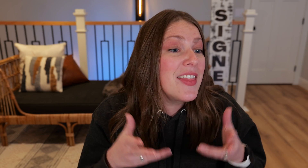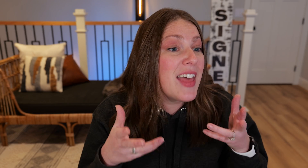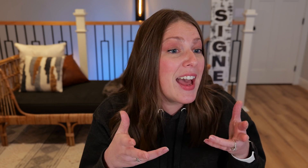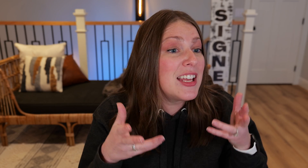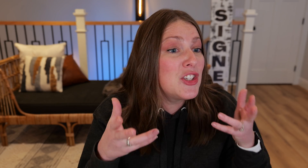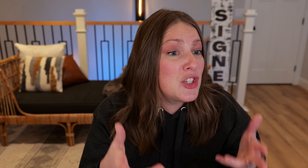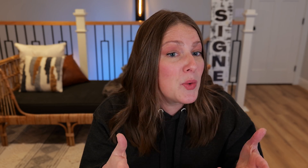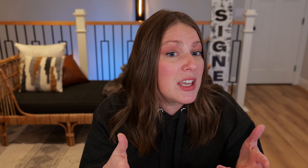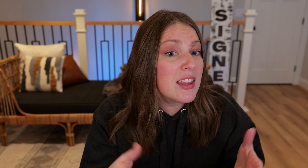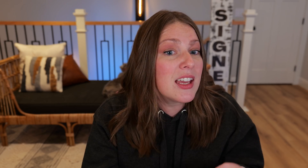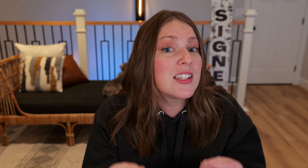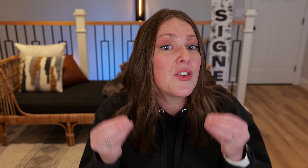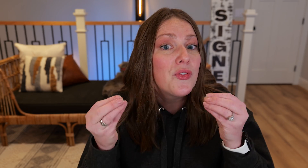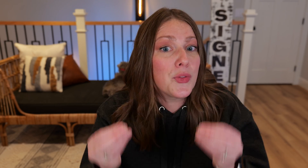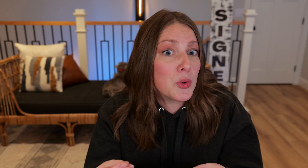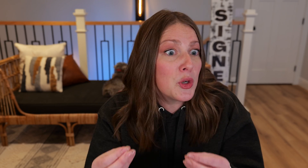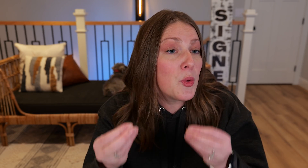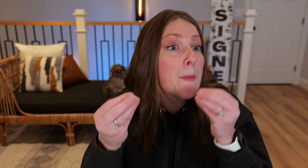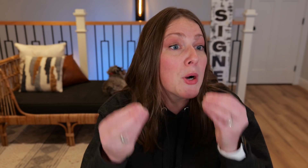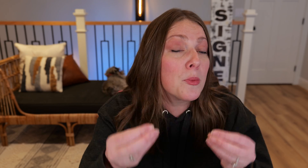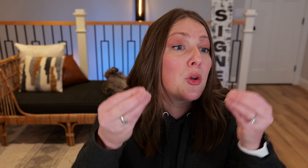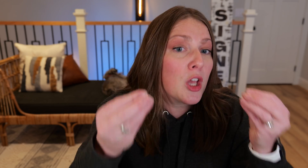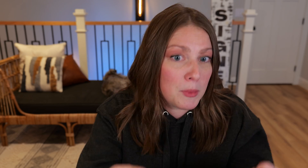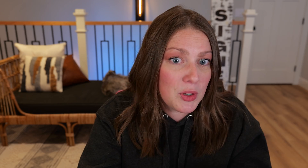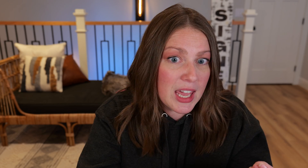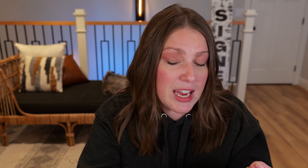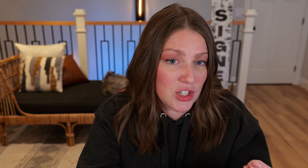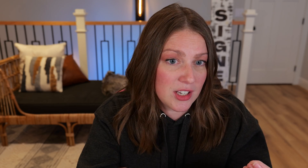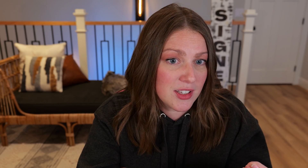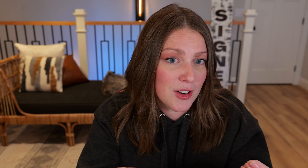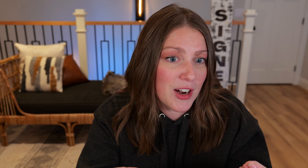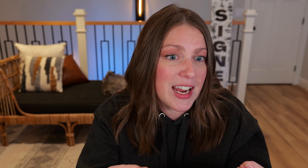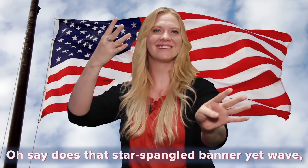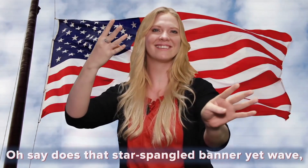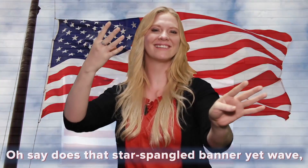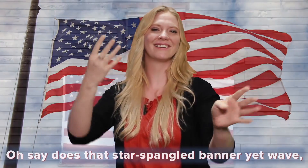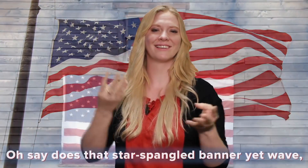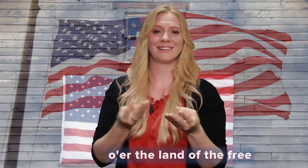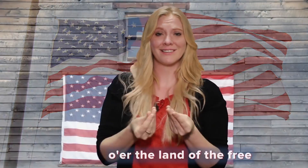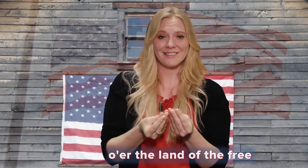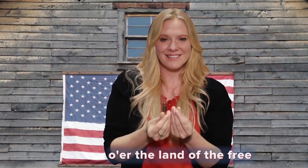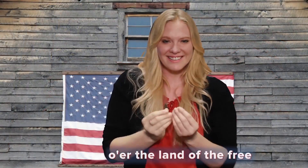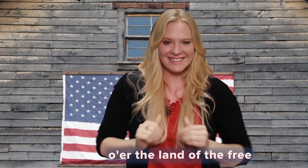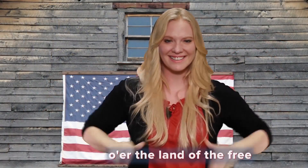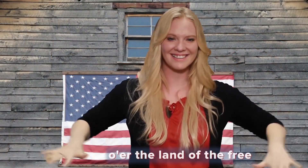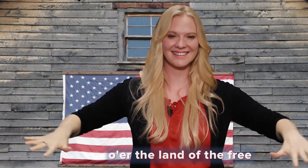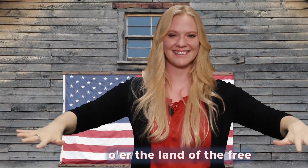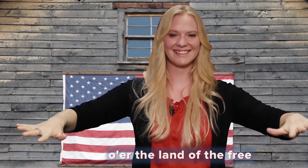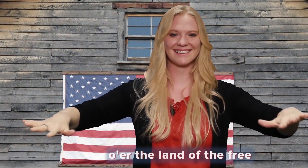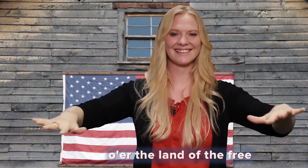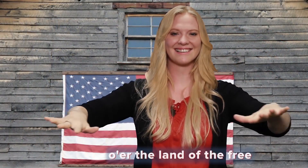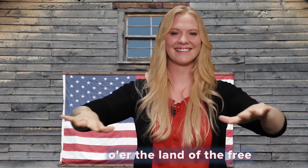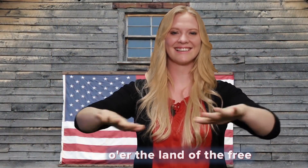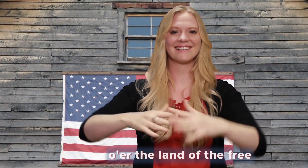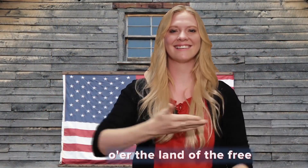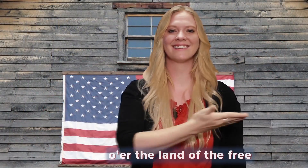that is doing this through Purple Communications. All right. And she is a Deaf person